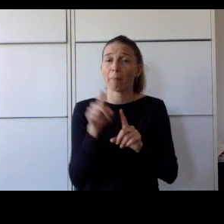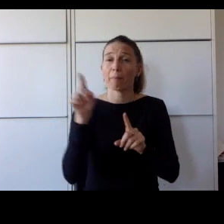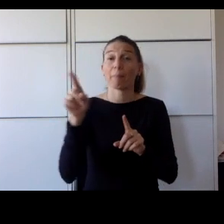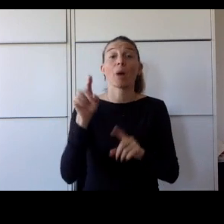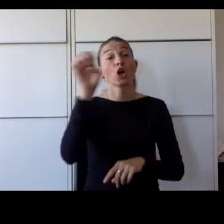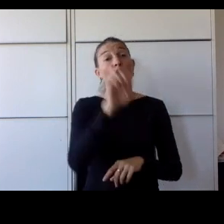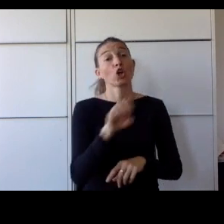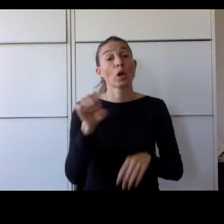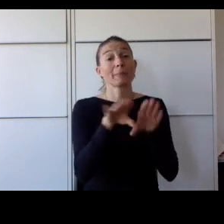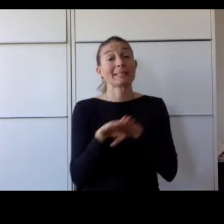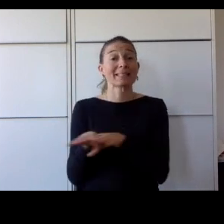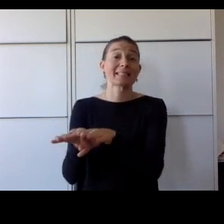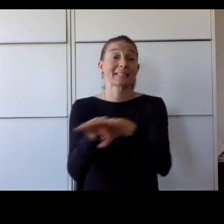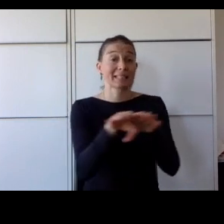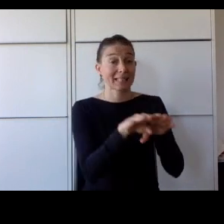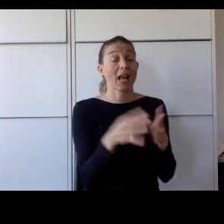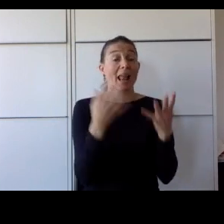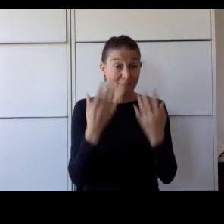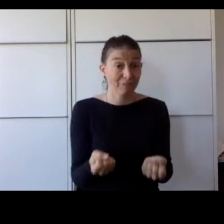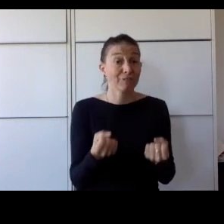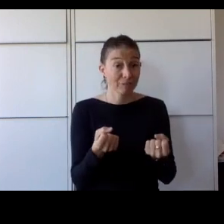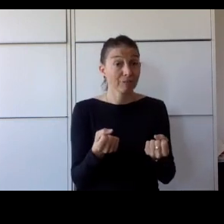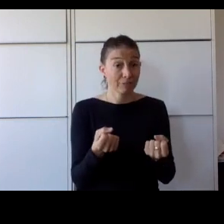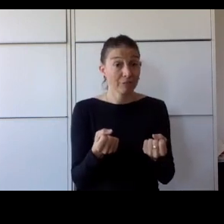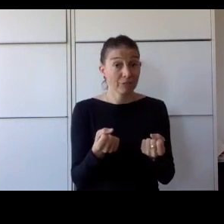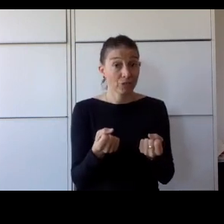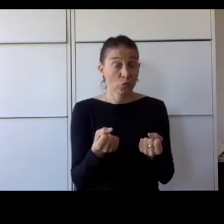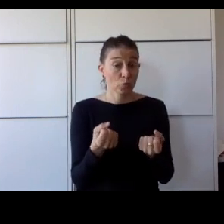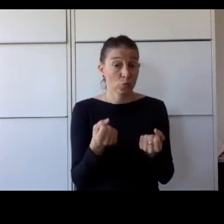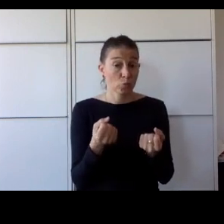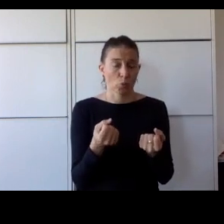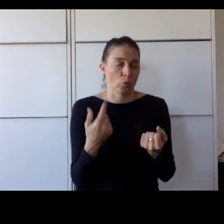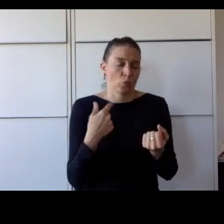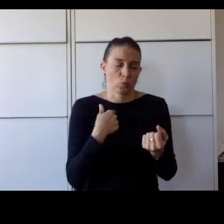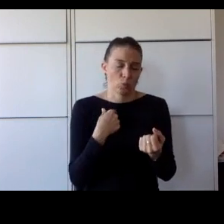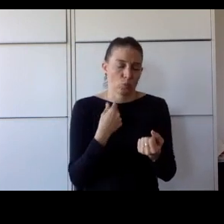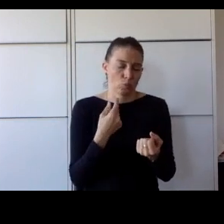on accessibility of ICT products and services so I won't discuss it.